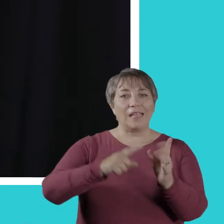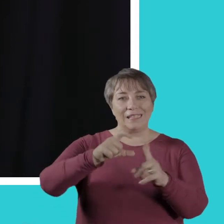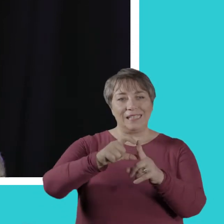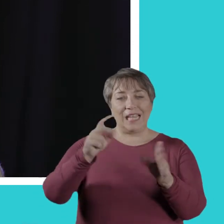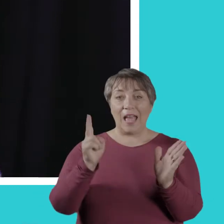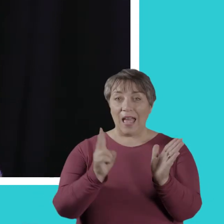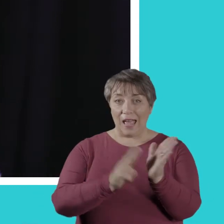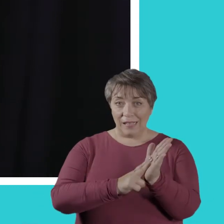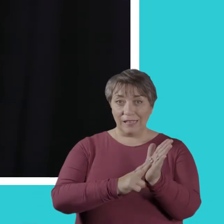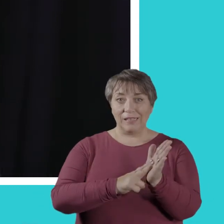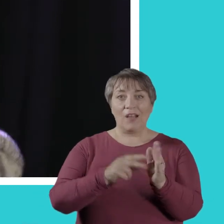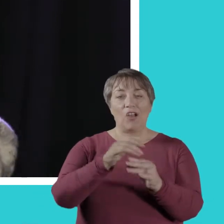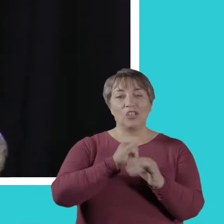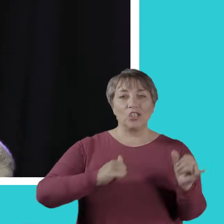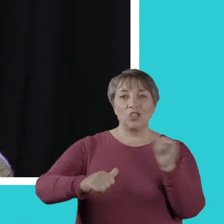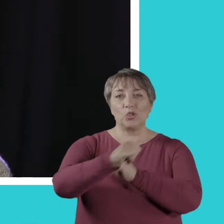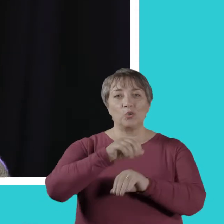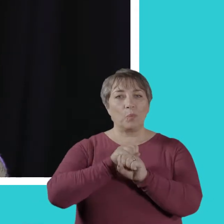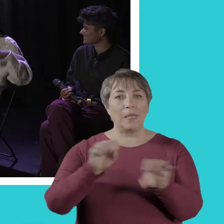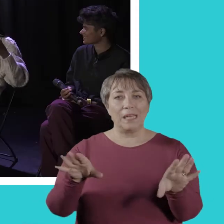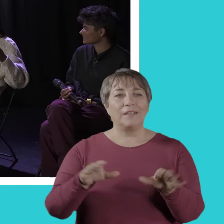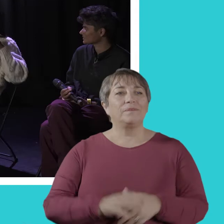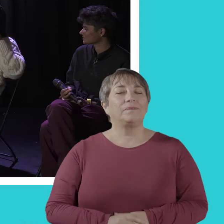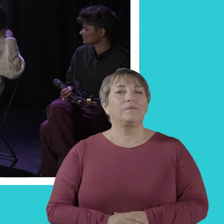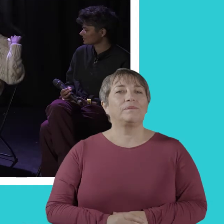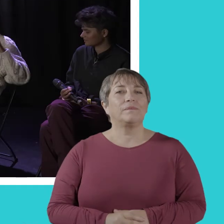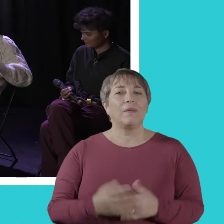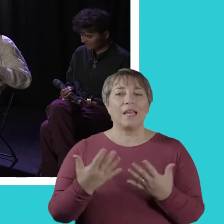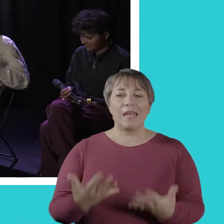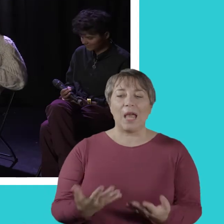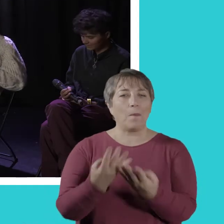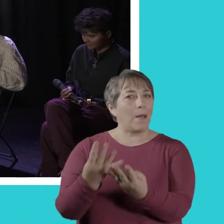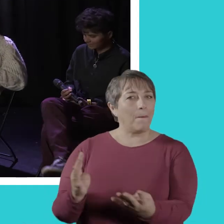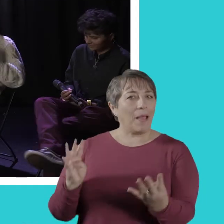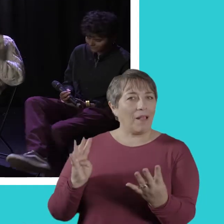So let me start by welcoming our illustrious panel today and I will ask them each to introduce themselves really briefly